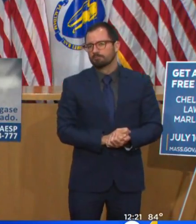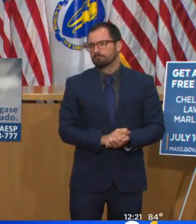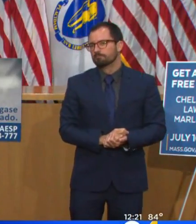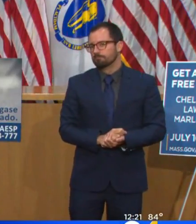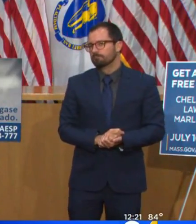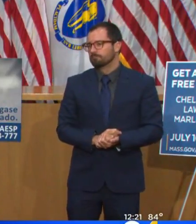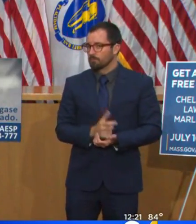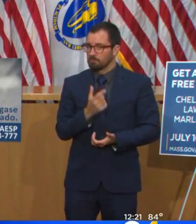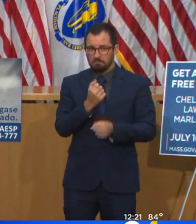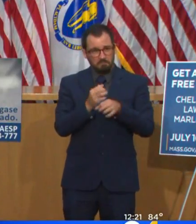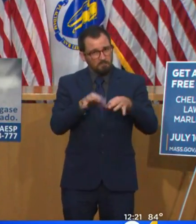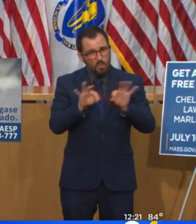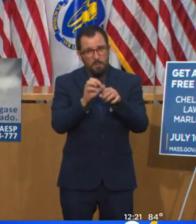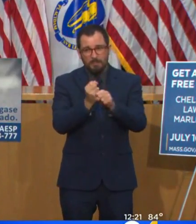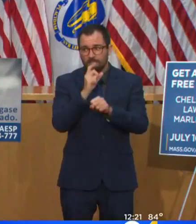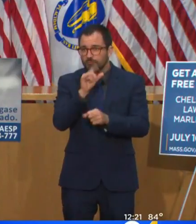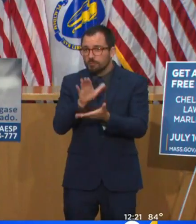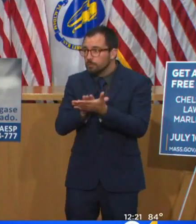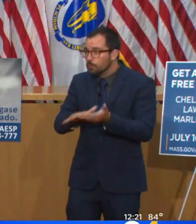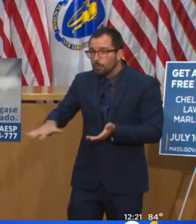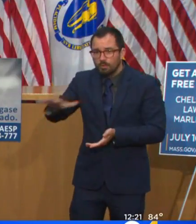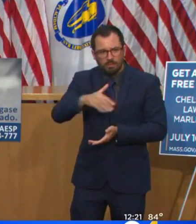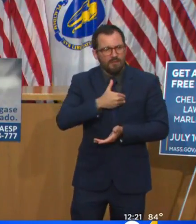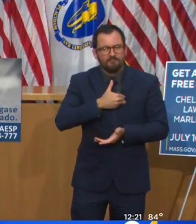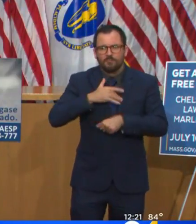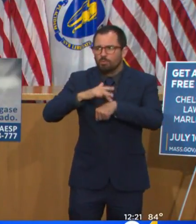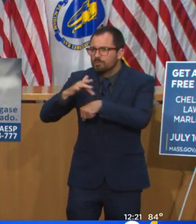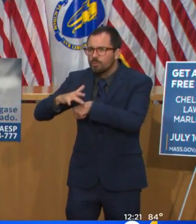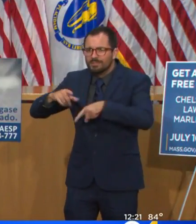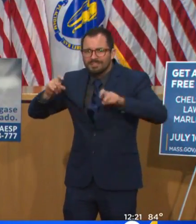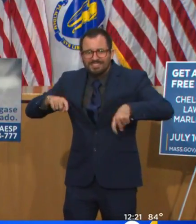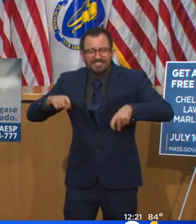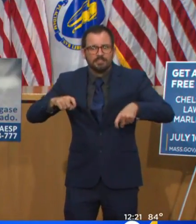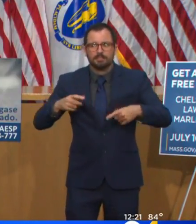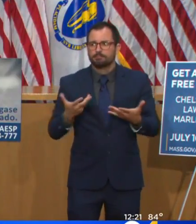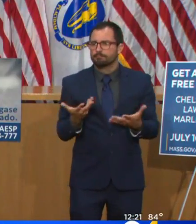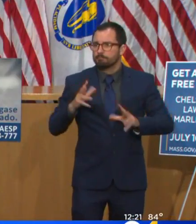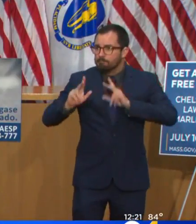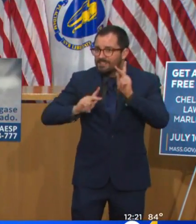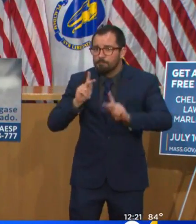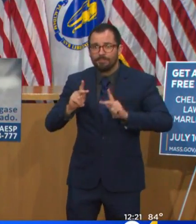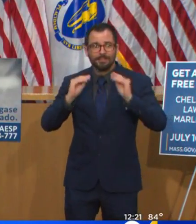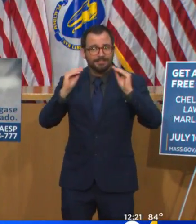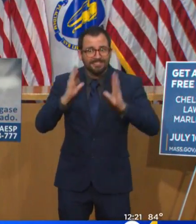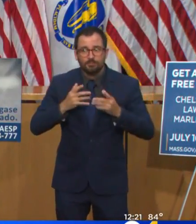OTHERS TO COME UP WITH STRATEGIES TO ENSURE THEY AND WE CAN WORK TOGETHER TO ENSURE SCHOOLS HAVE THE RESOURCES THEY